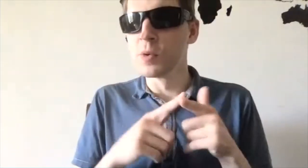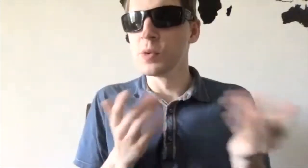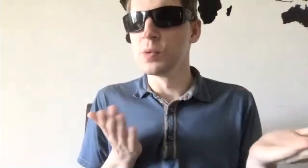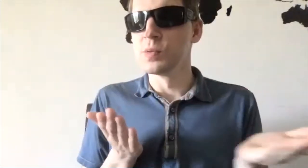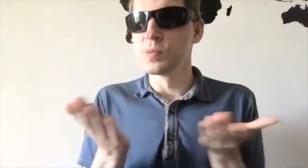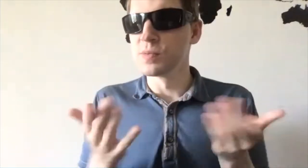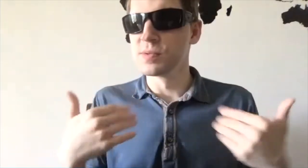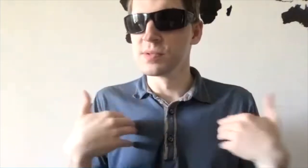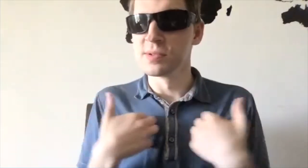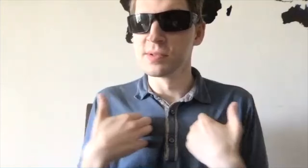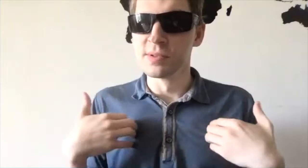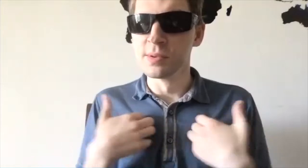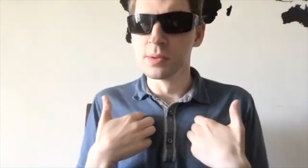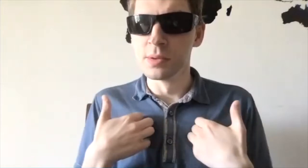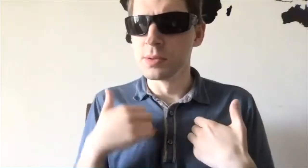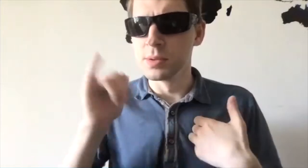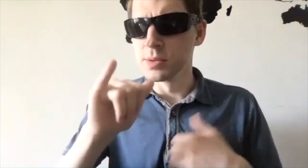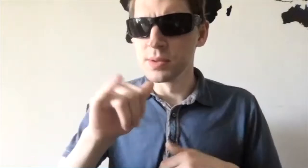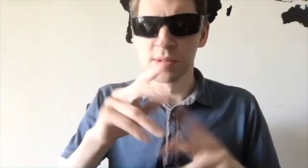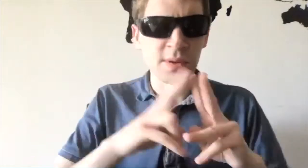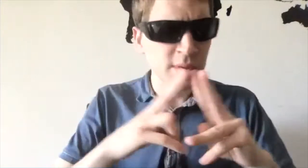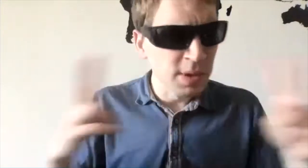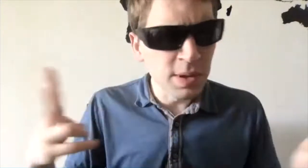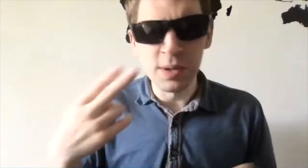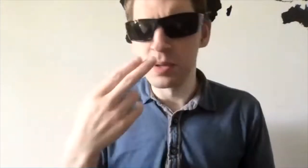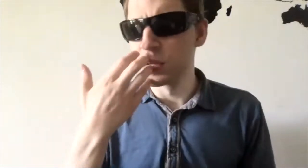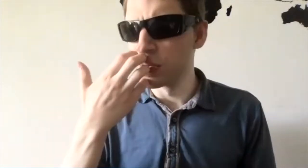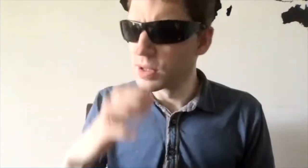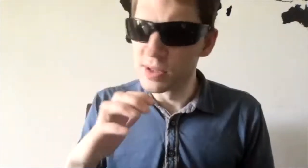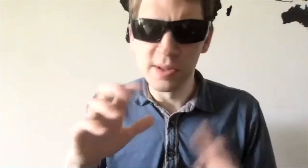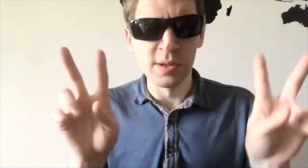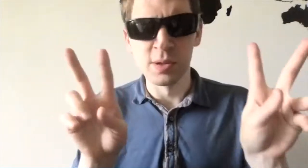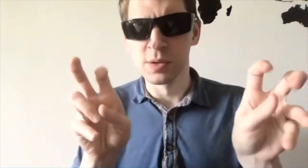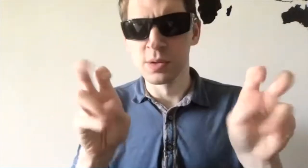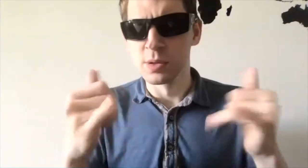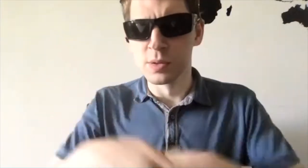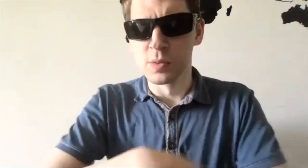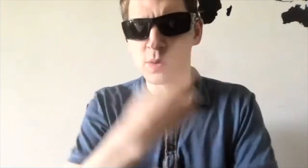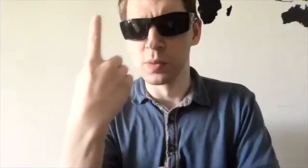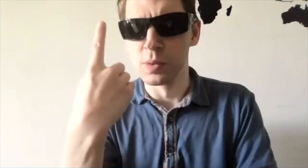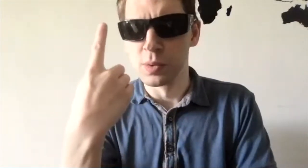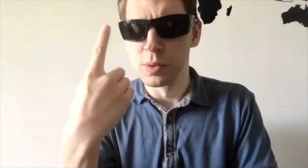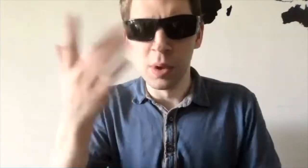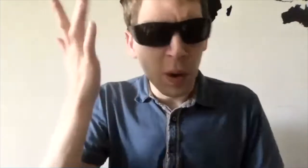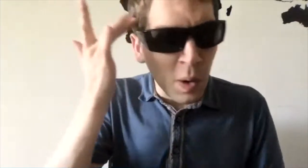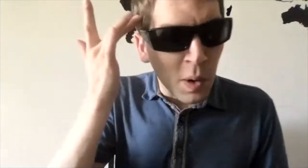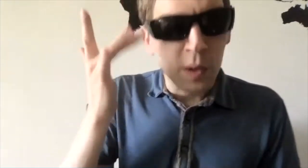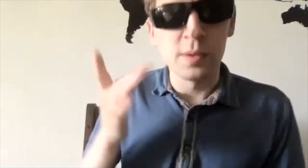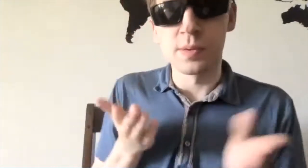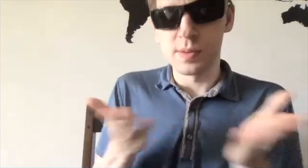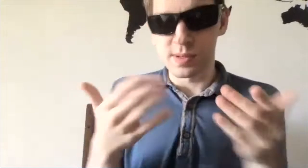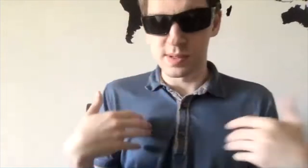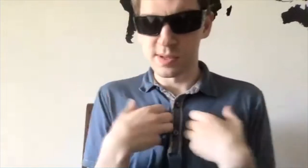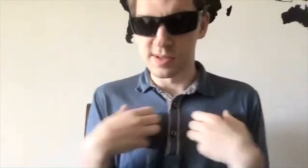I do want to mention service animals. It's a hot topic right now.